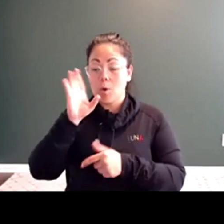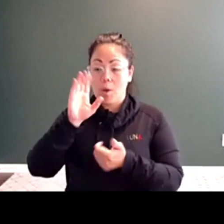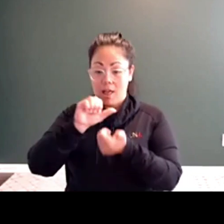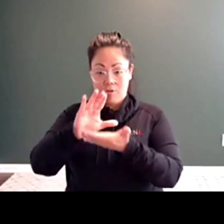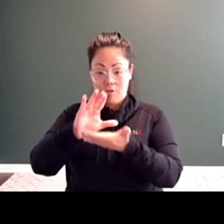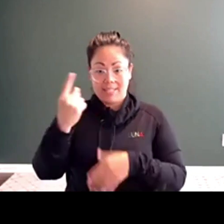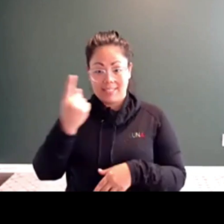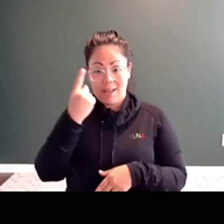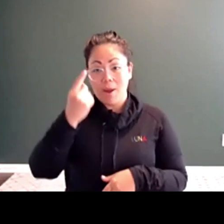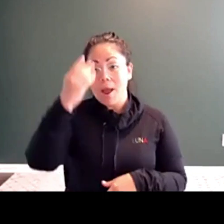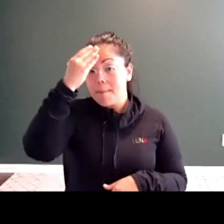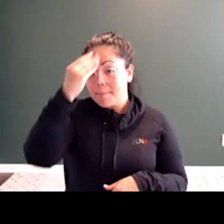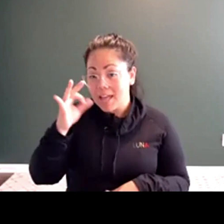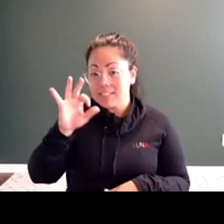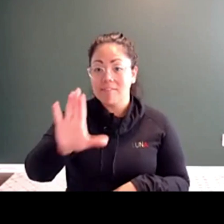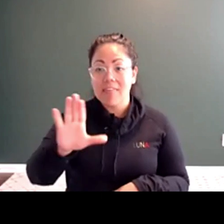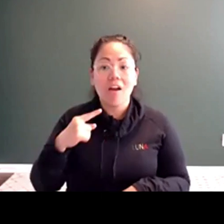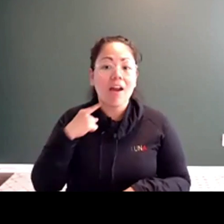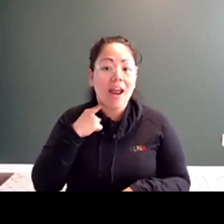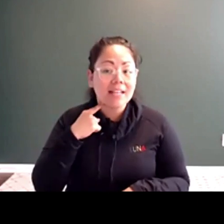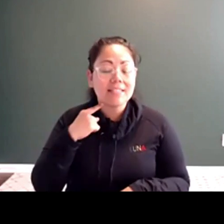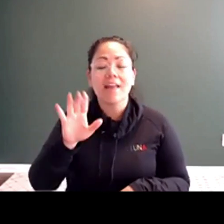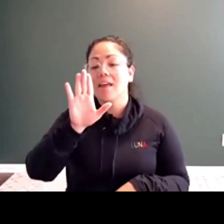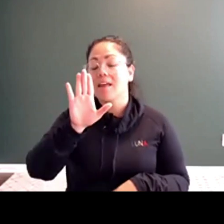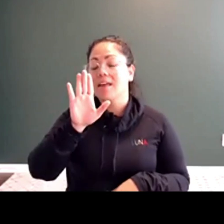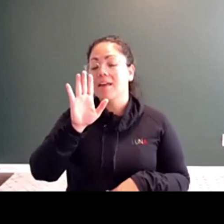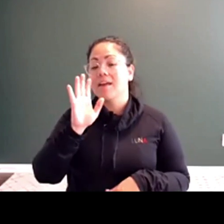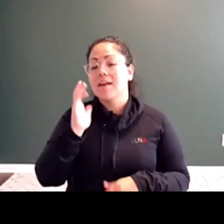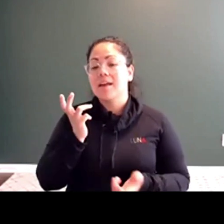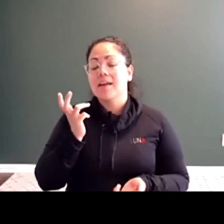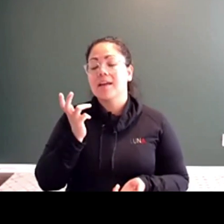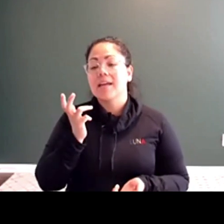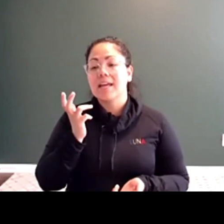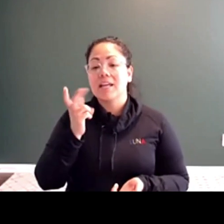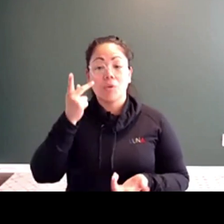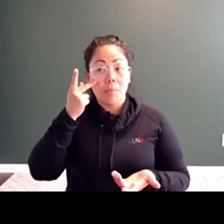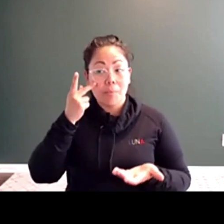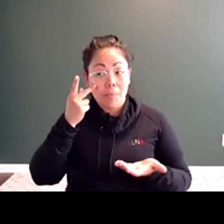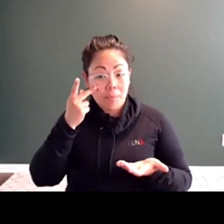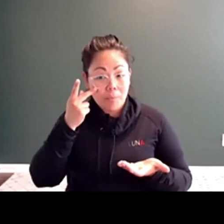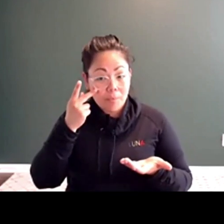because of an accent issue, it's probably you should be doing it